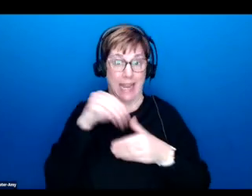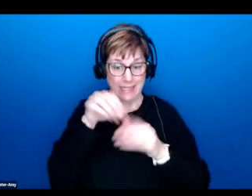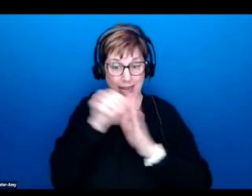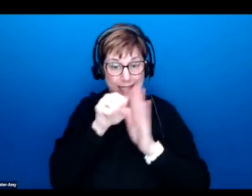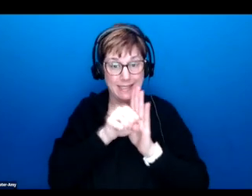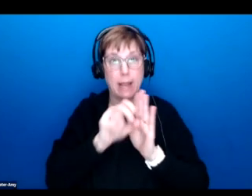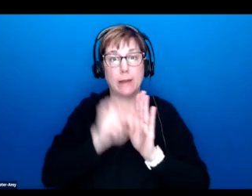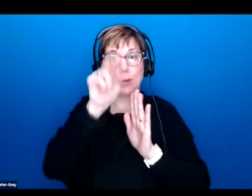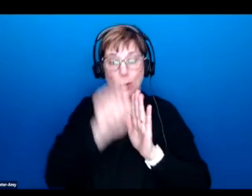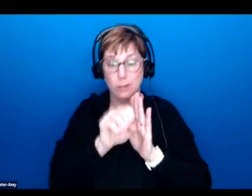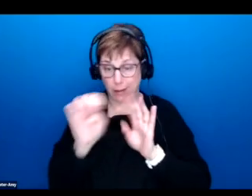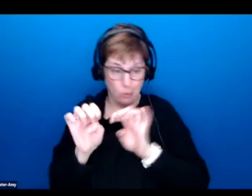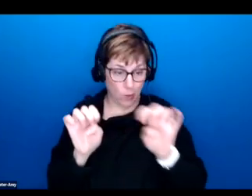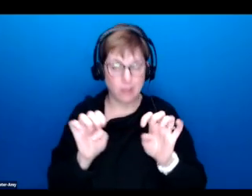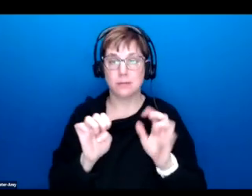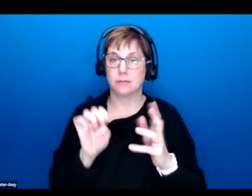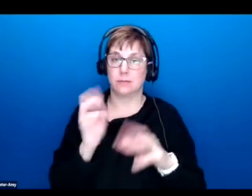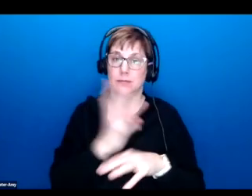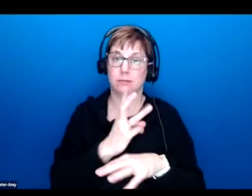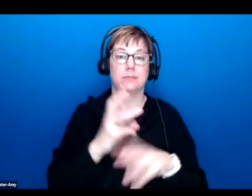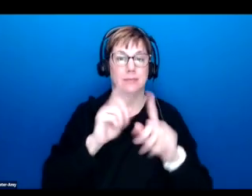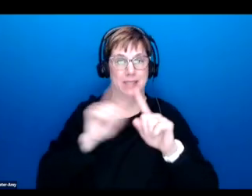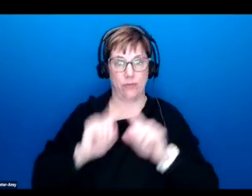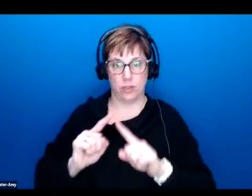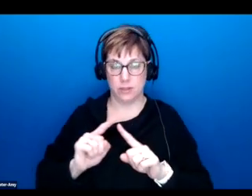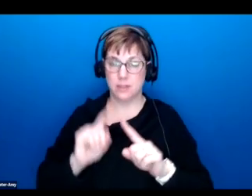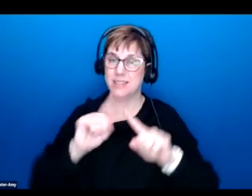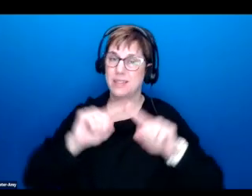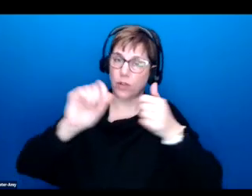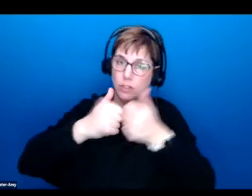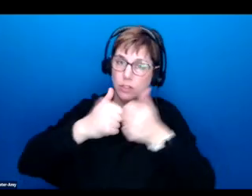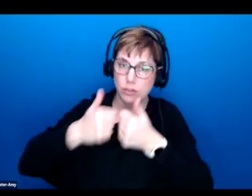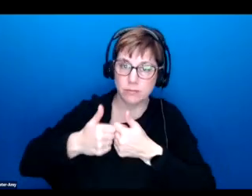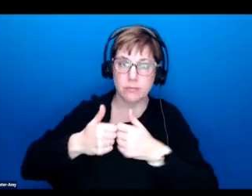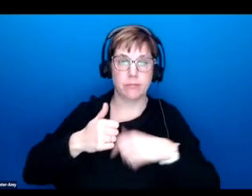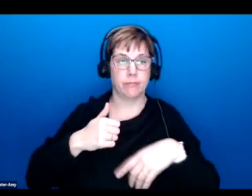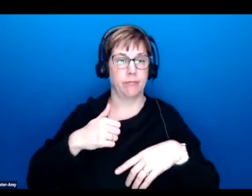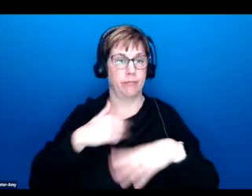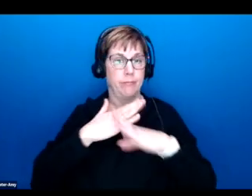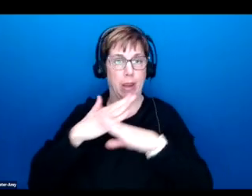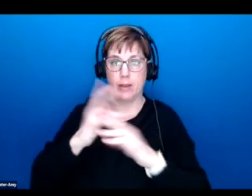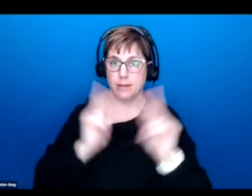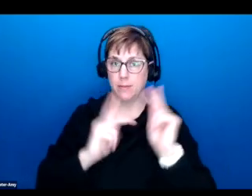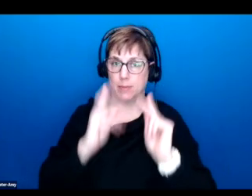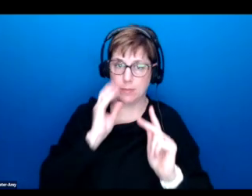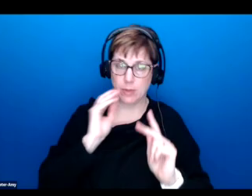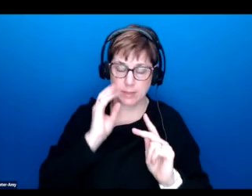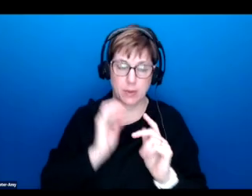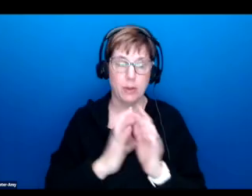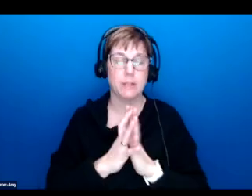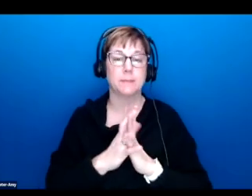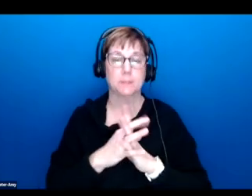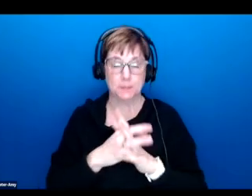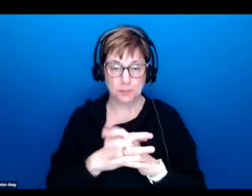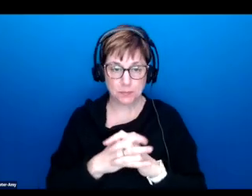So there are a lot of challenges and barriers that individuals experience. There have been significant strides over